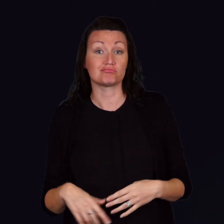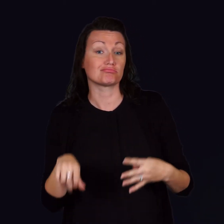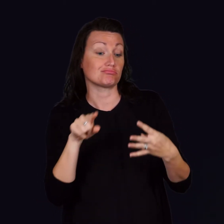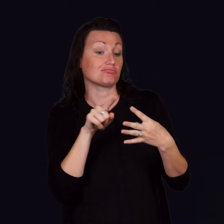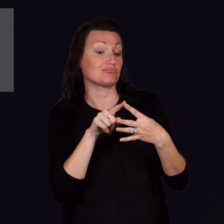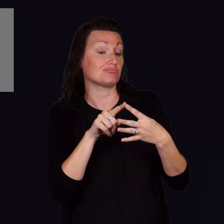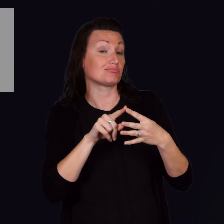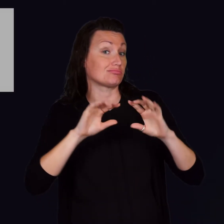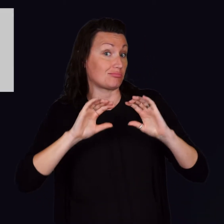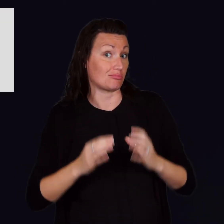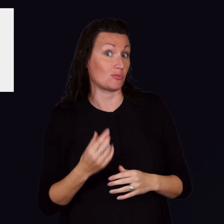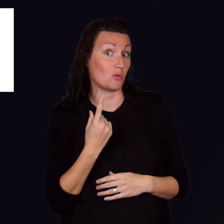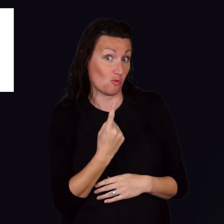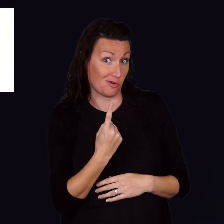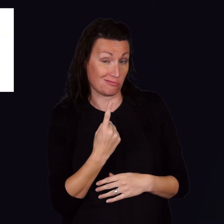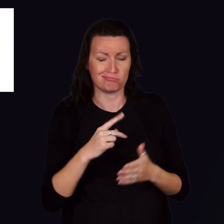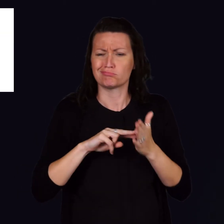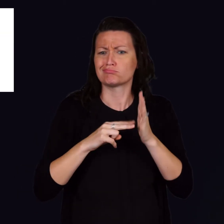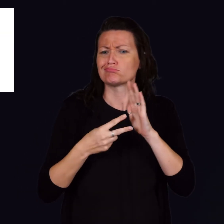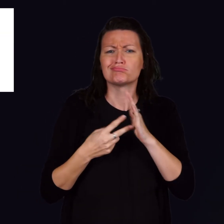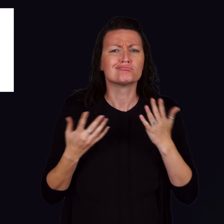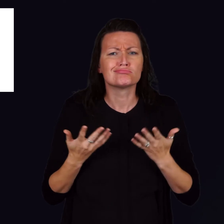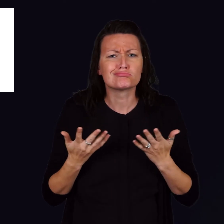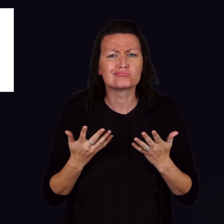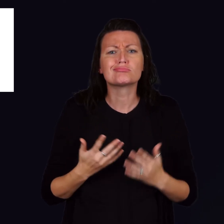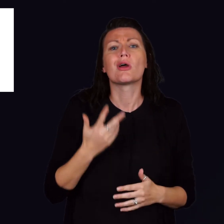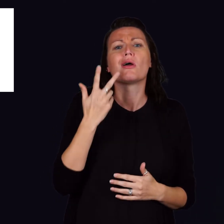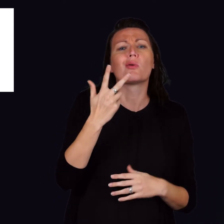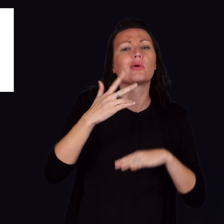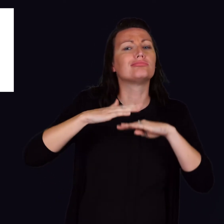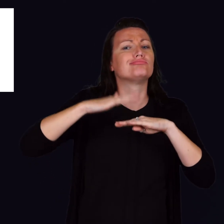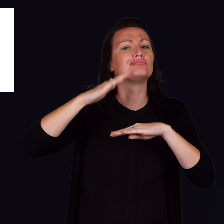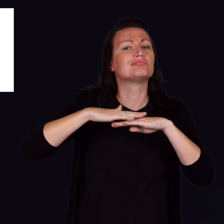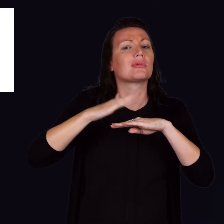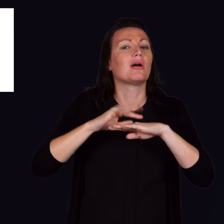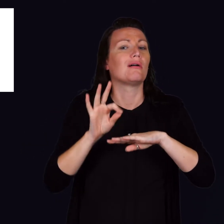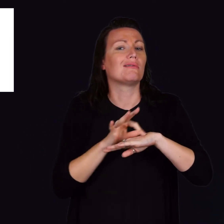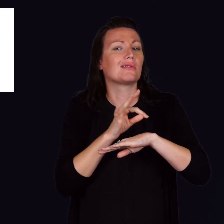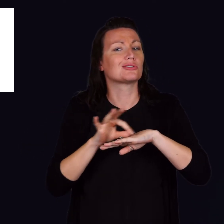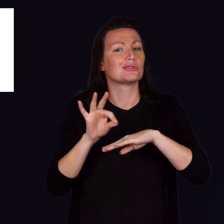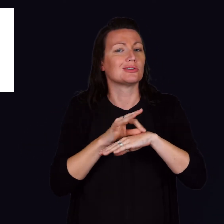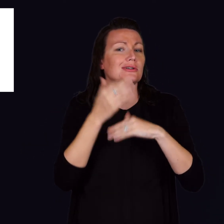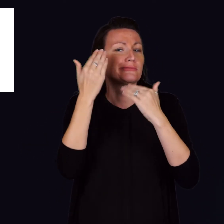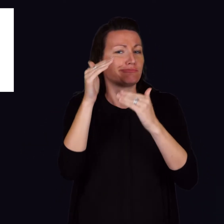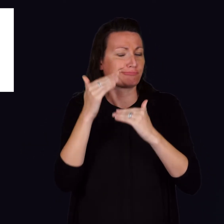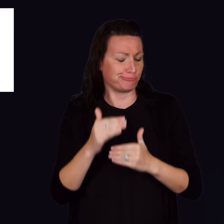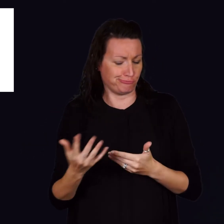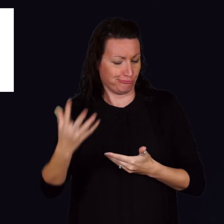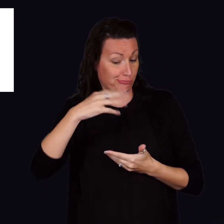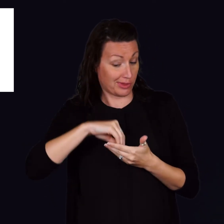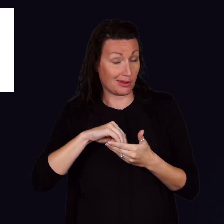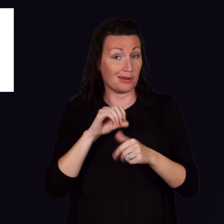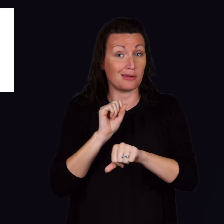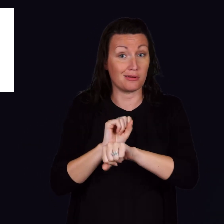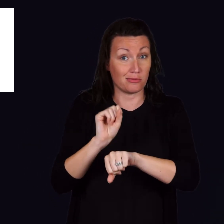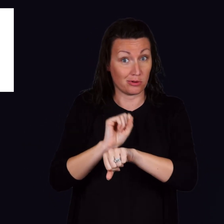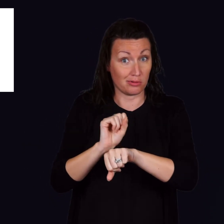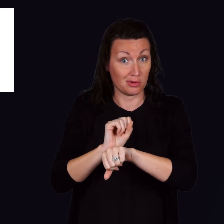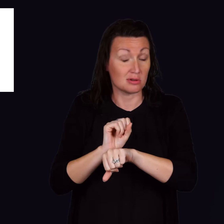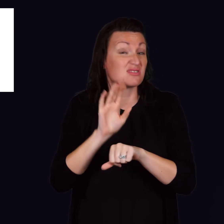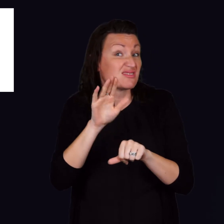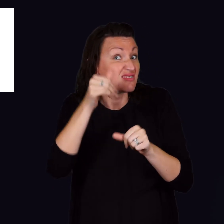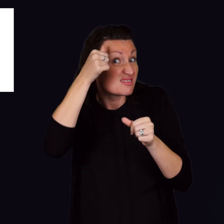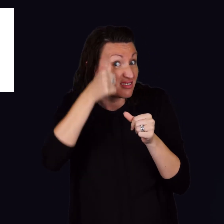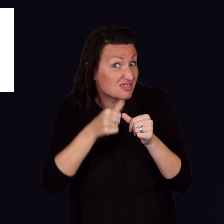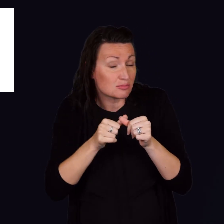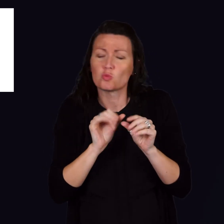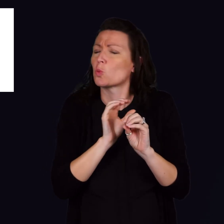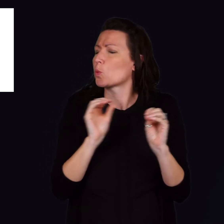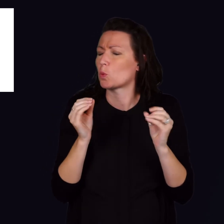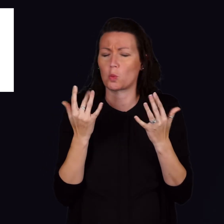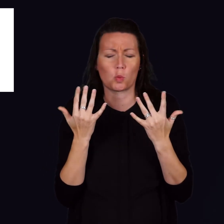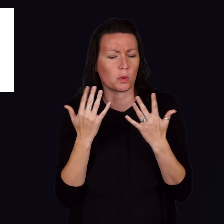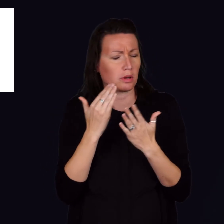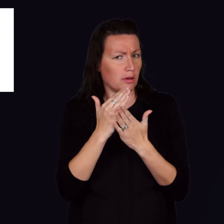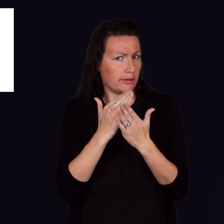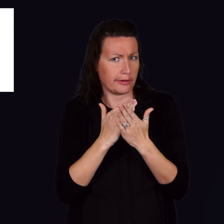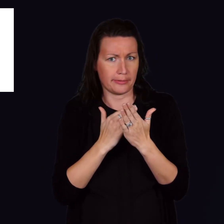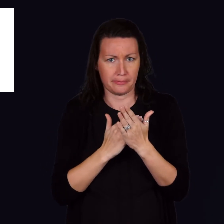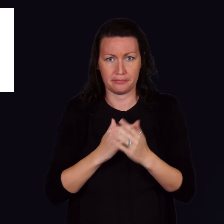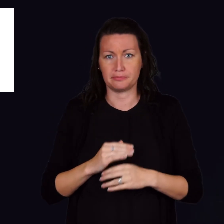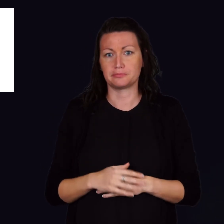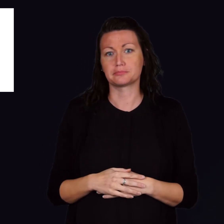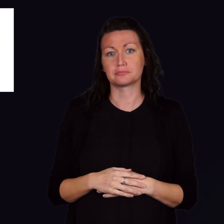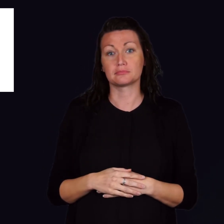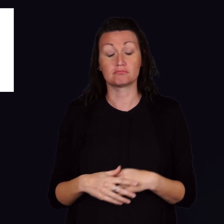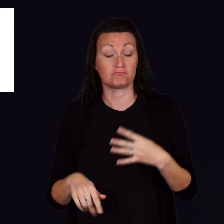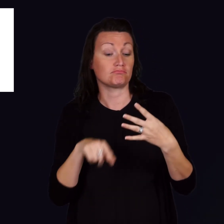*Category 1: three or more functional limitations in employment (No waiting list)